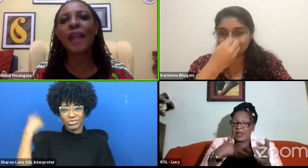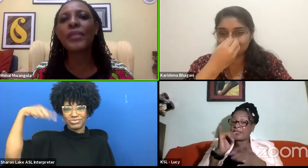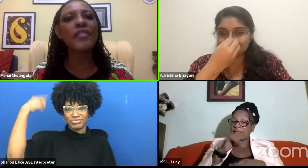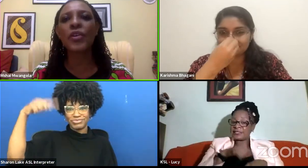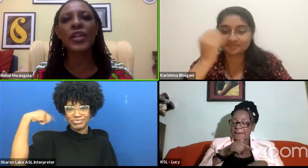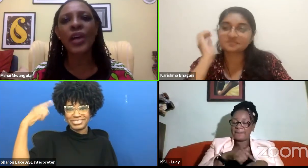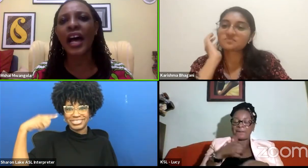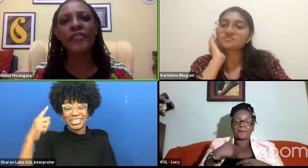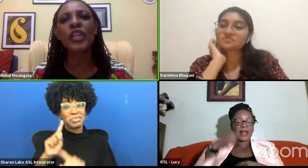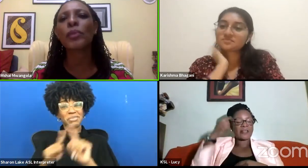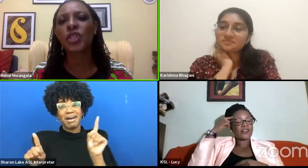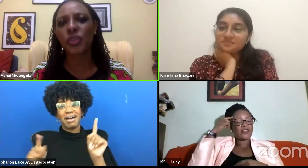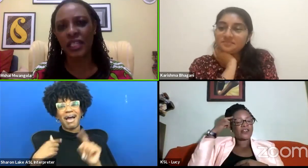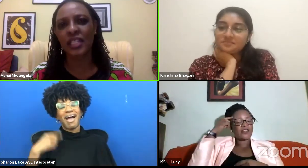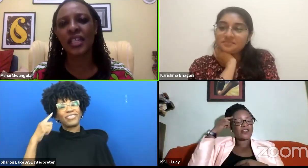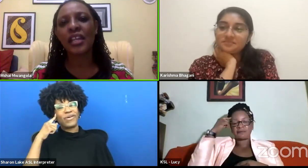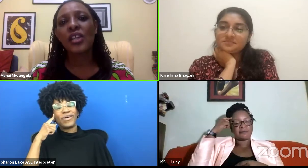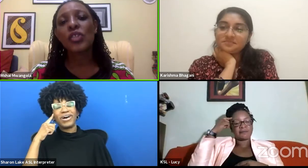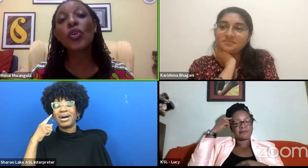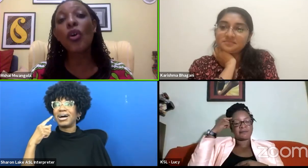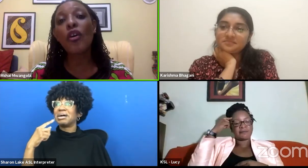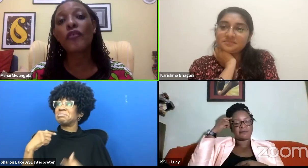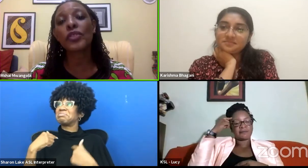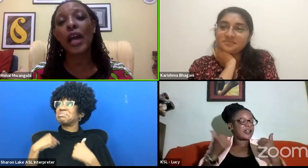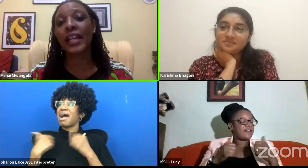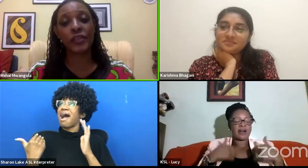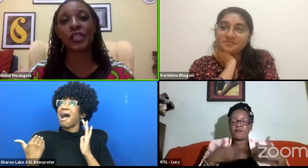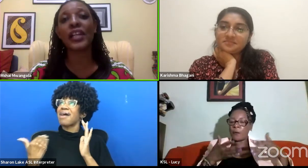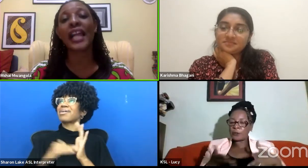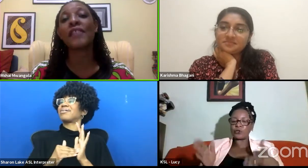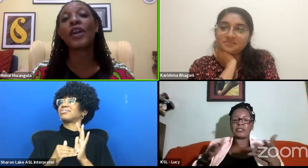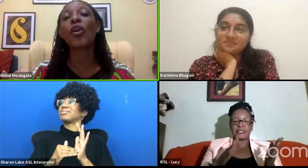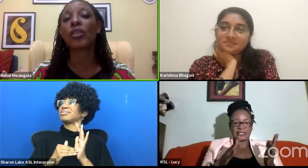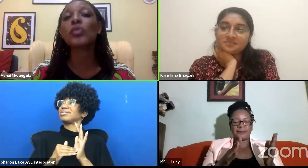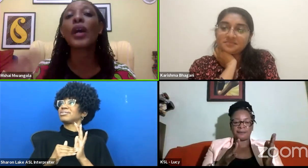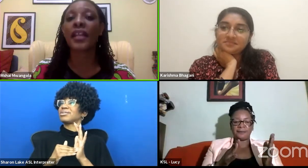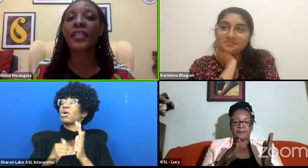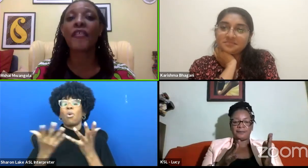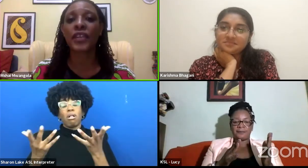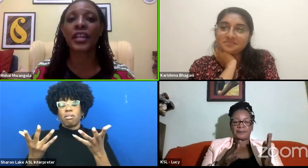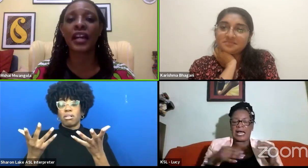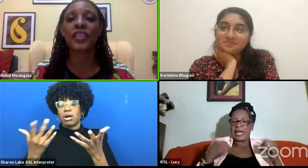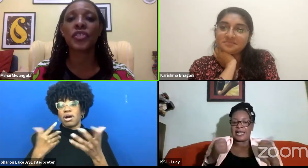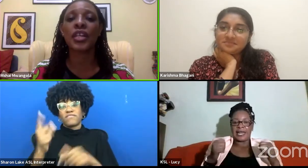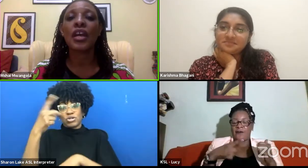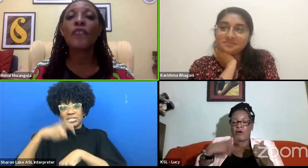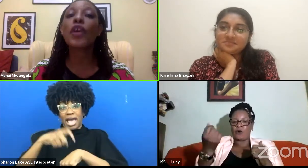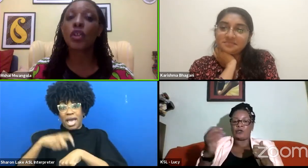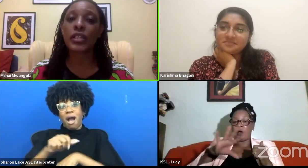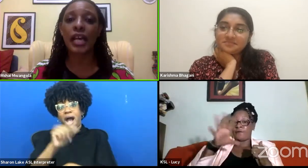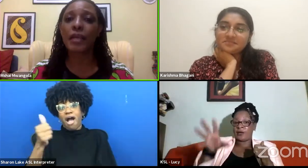I'm never going to have an opportunity to go off to, and first of all, I'd never gone to another African country for a long time.